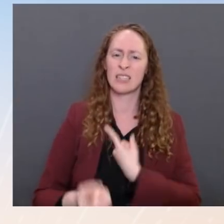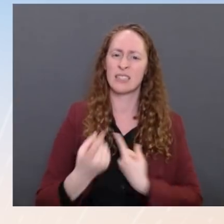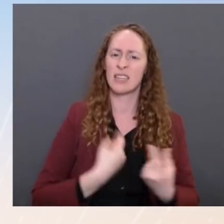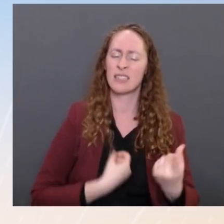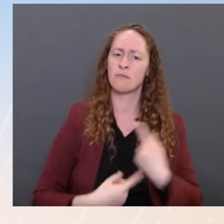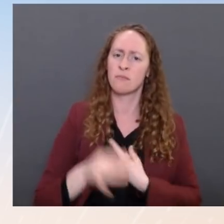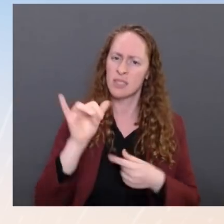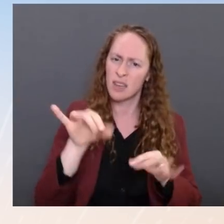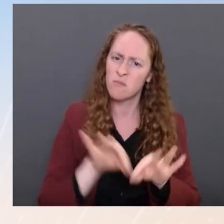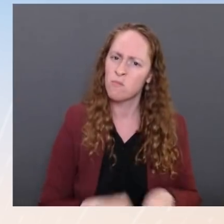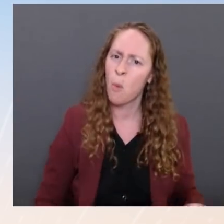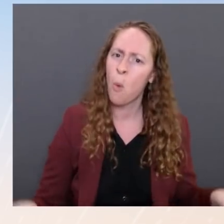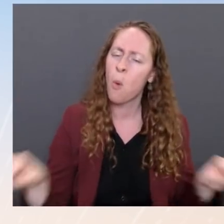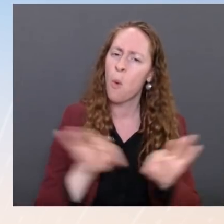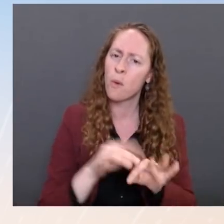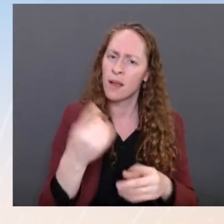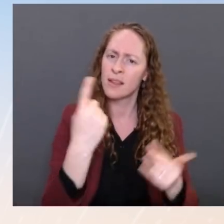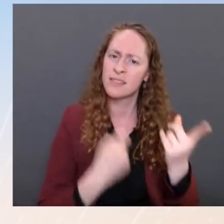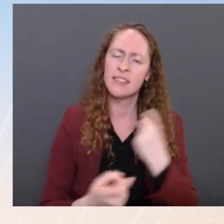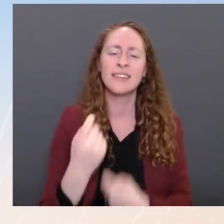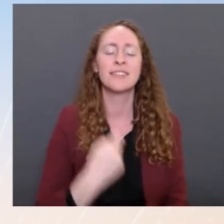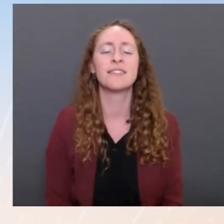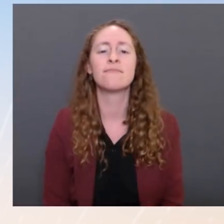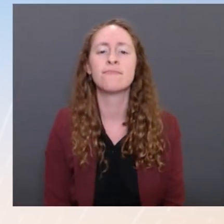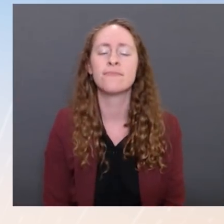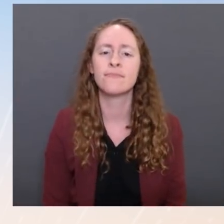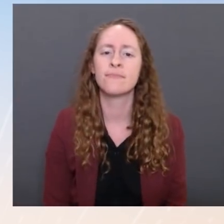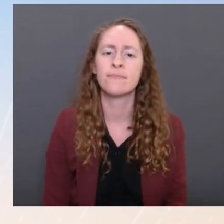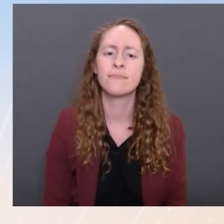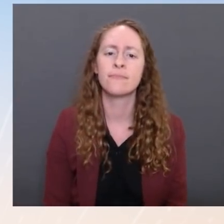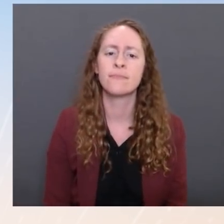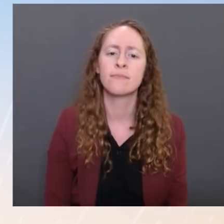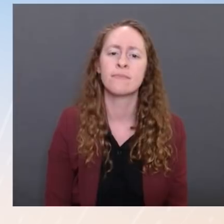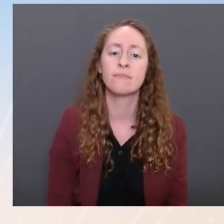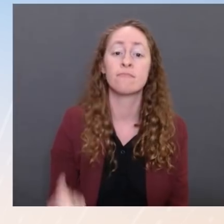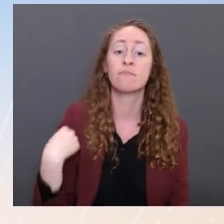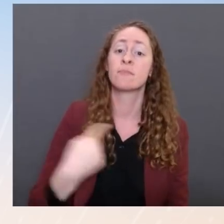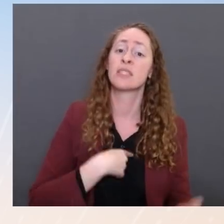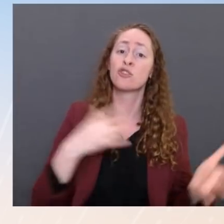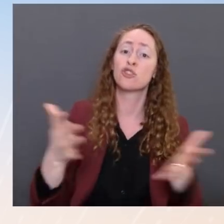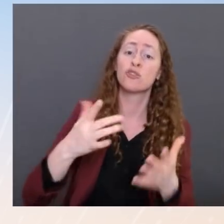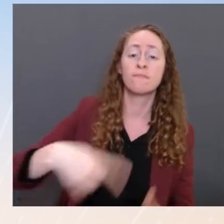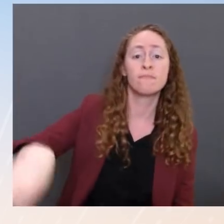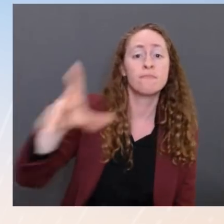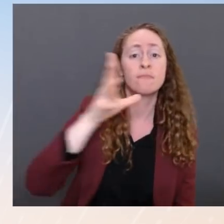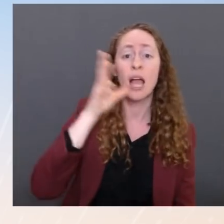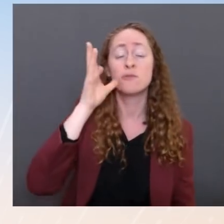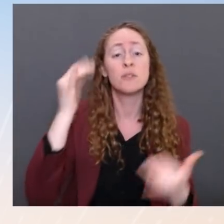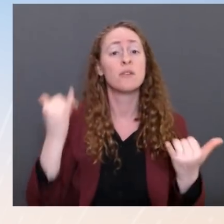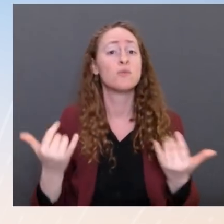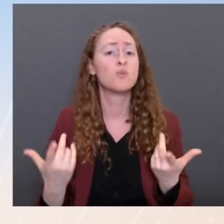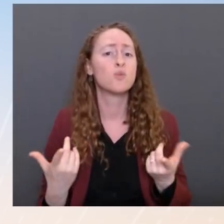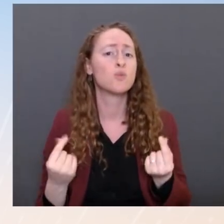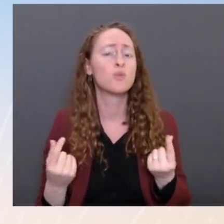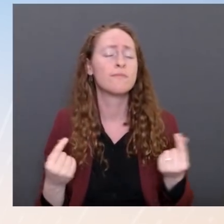one of the things that we encourage parents to do is, you know, make sure you are educating yourself